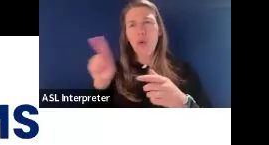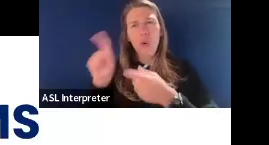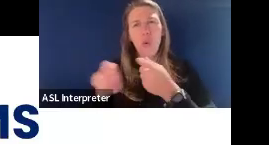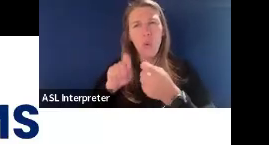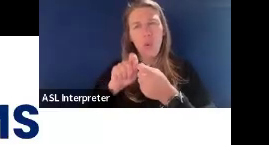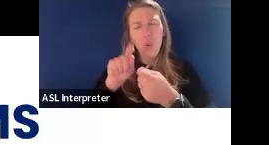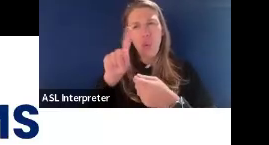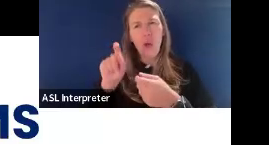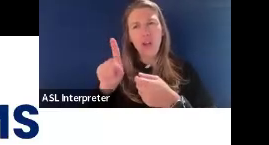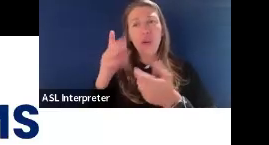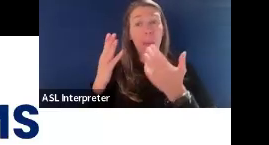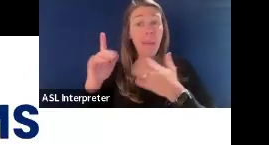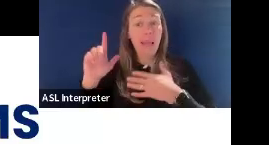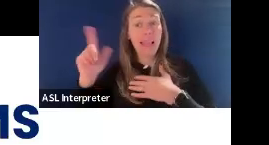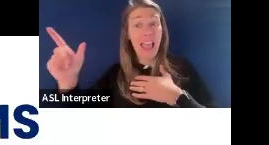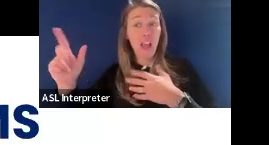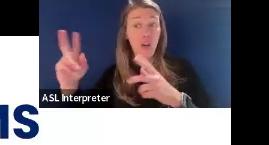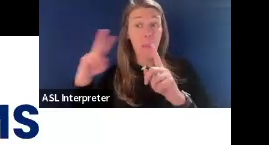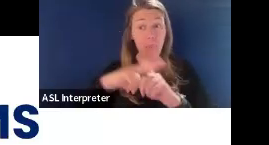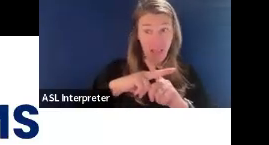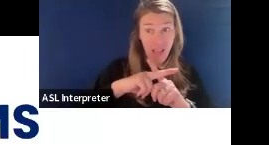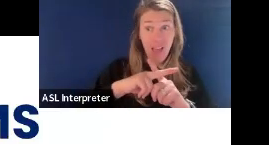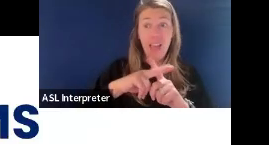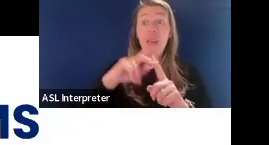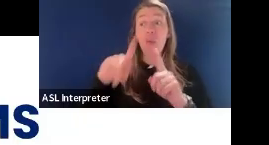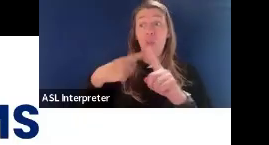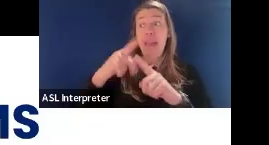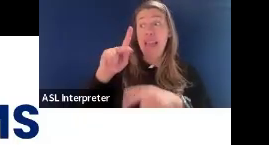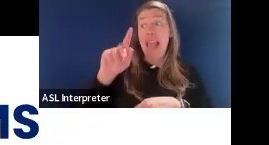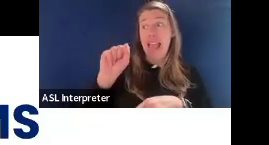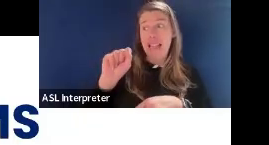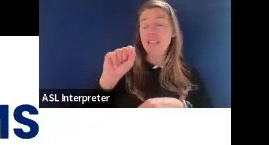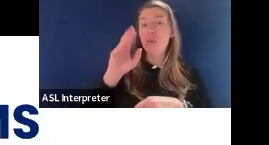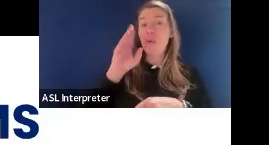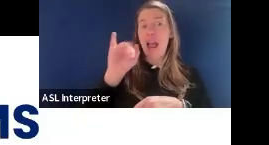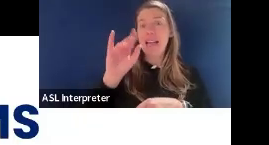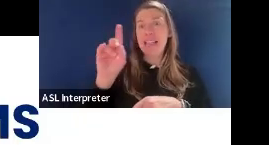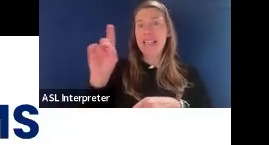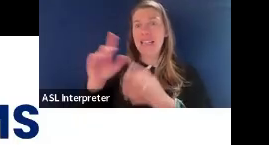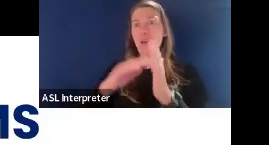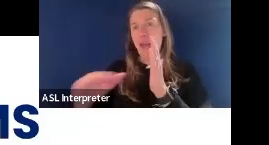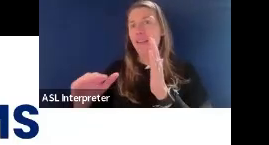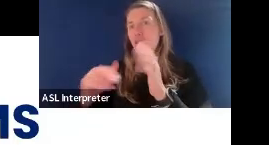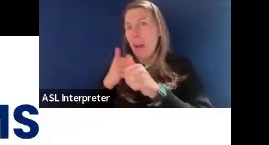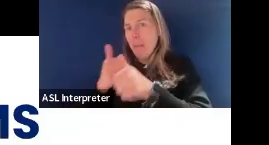relevant down the line when Kansas is working on ensuring IDD waiver compliance. So those are my 2 caveats.